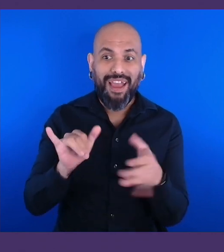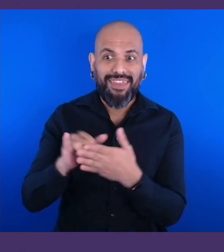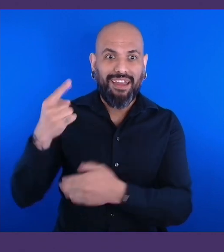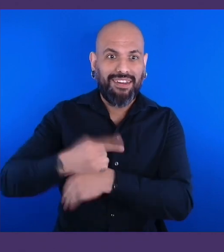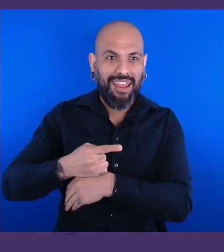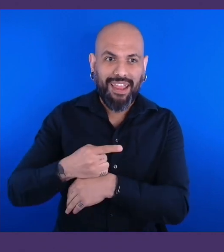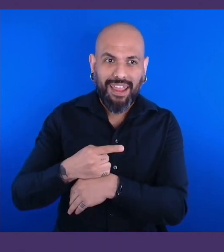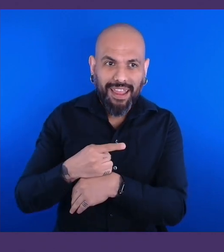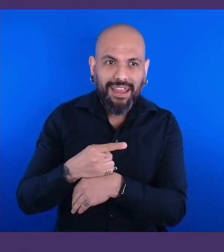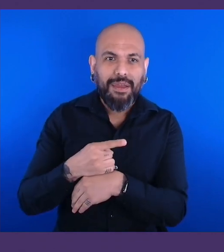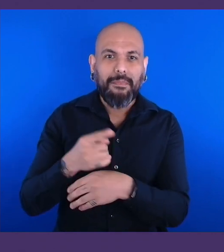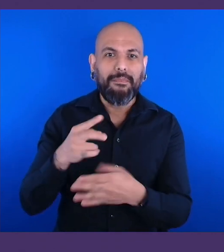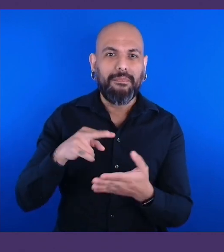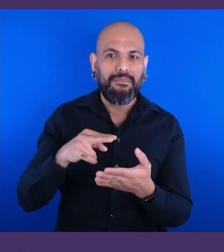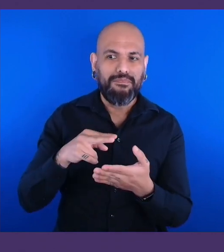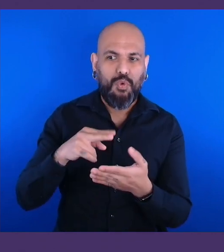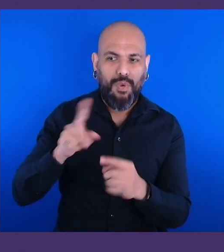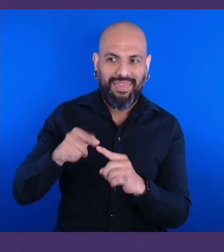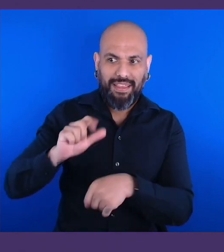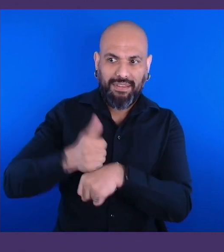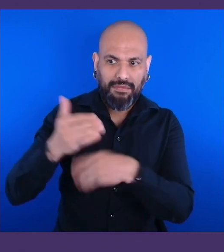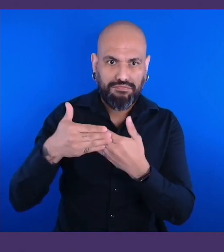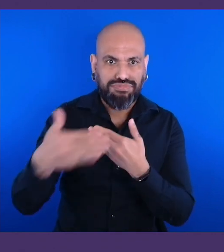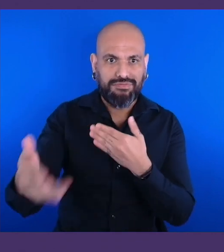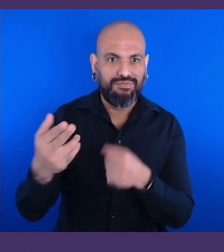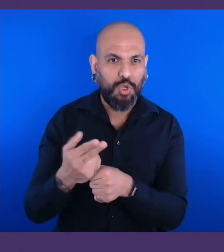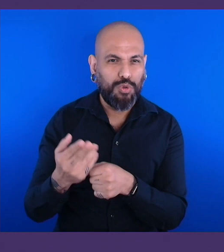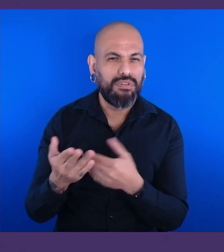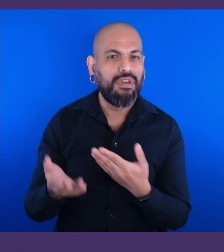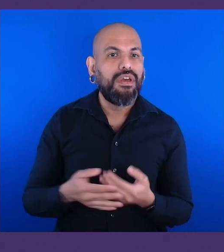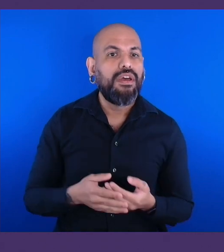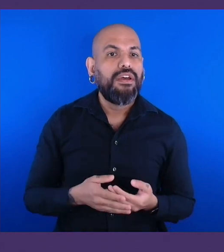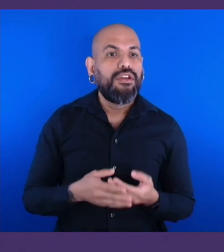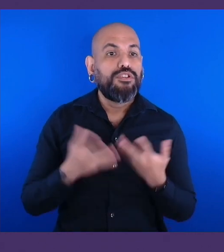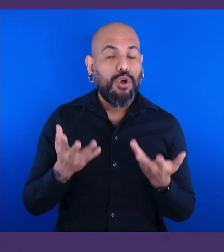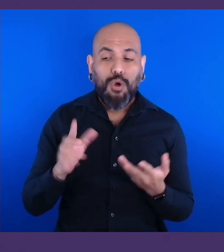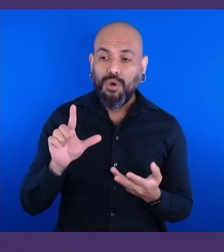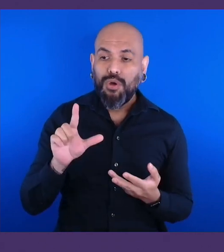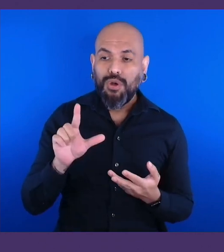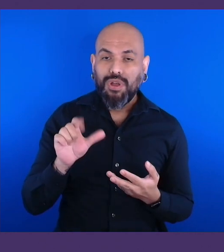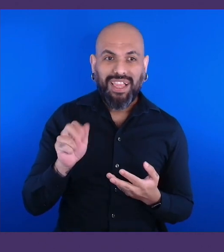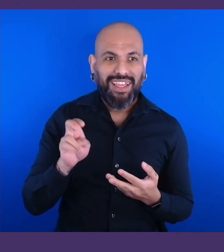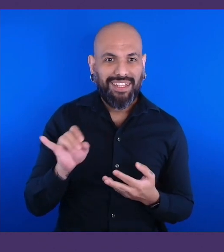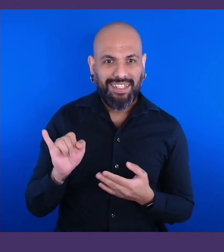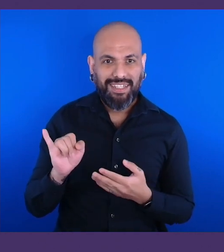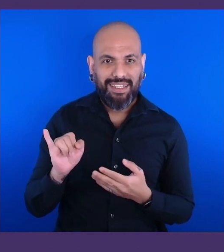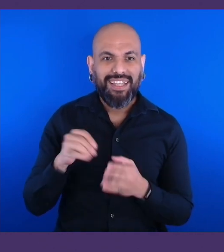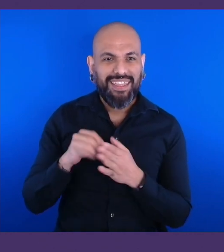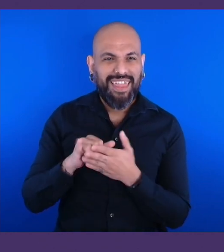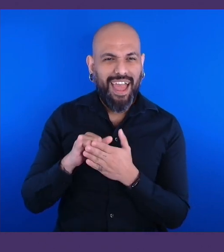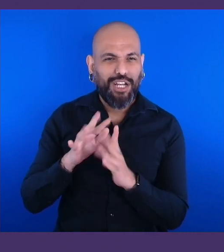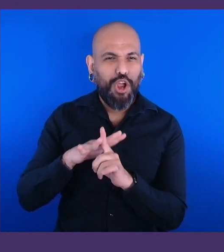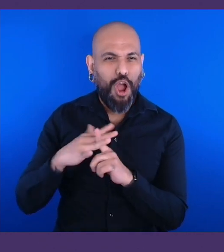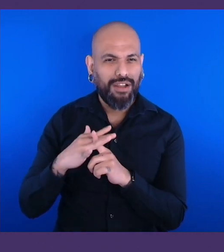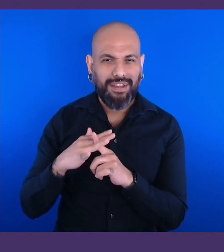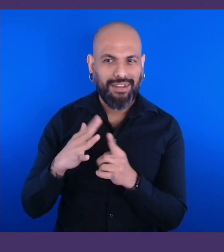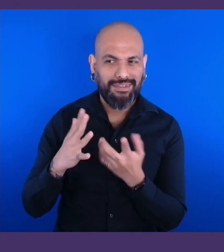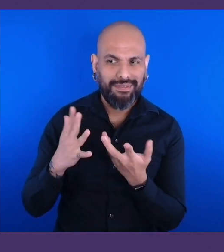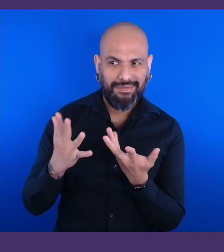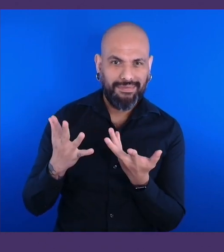So, Léonie, in that context, what in general are you telling the folks you work